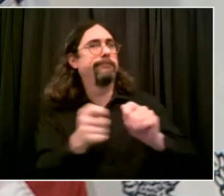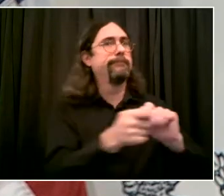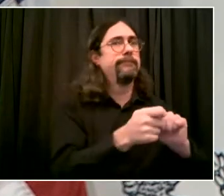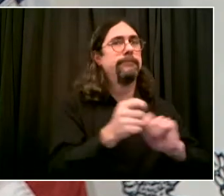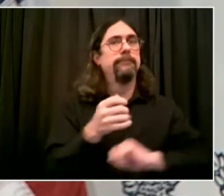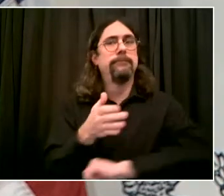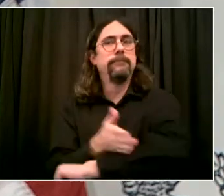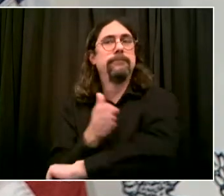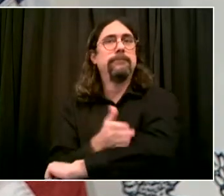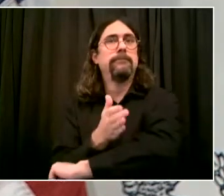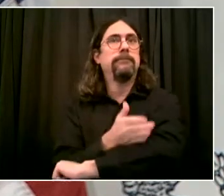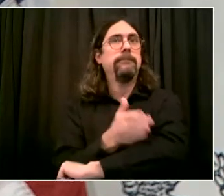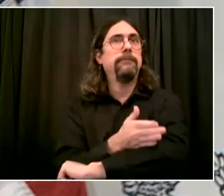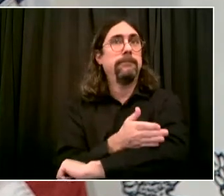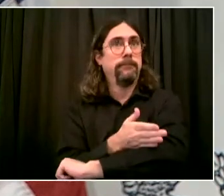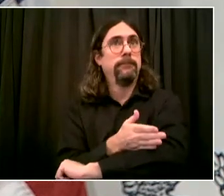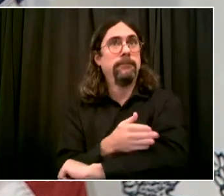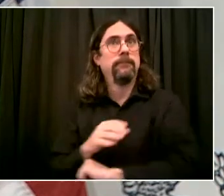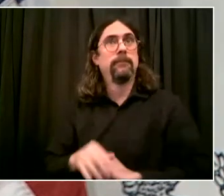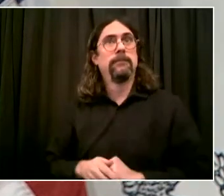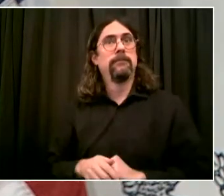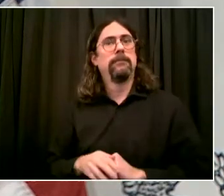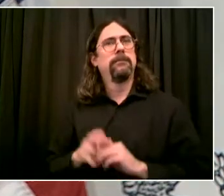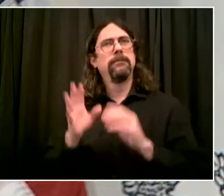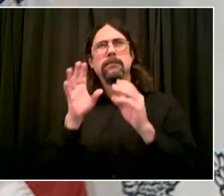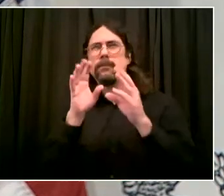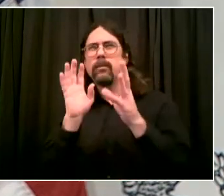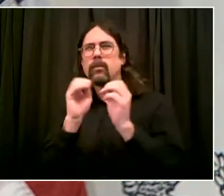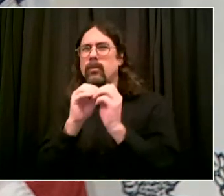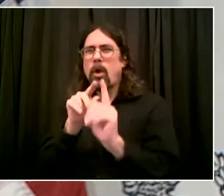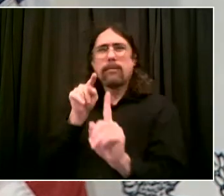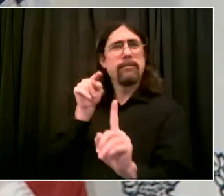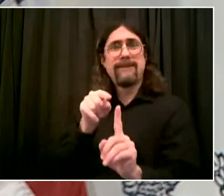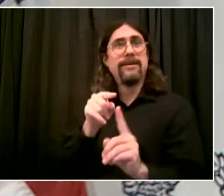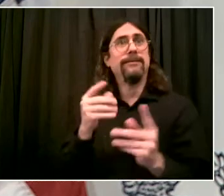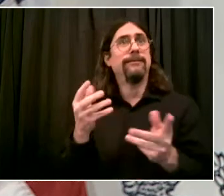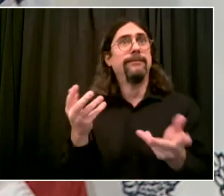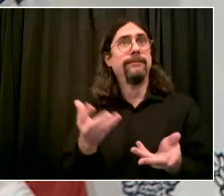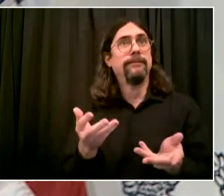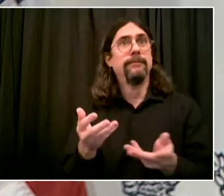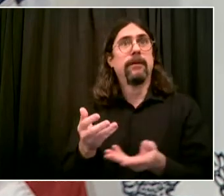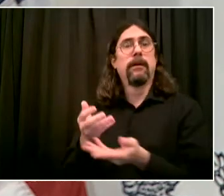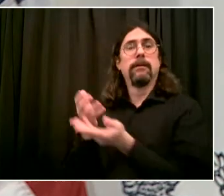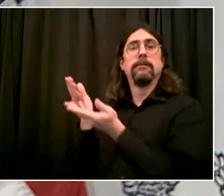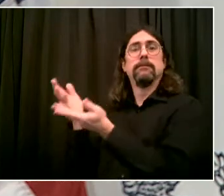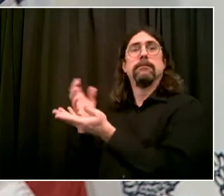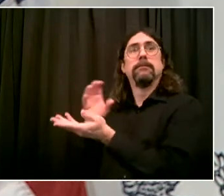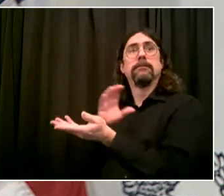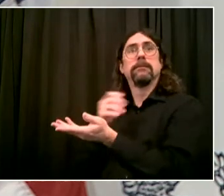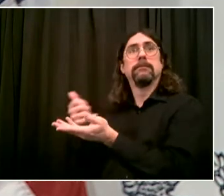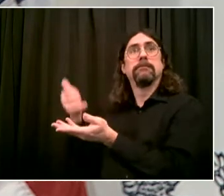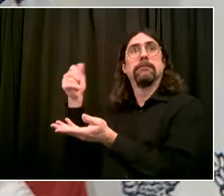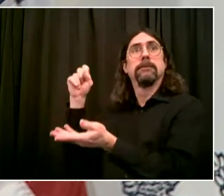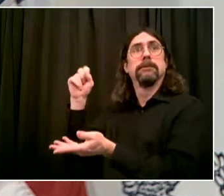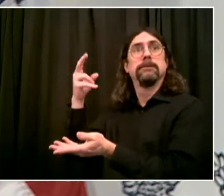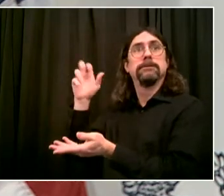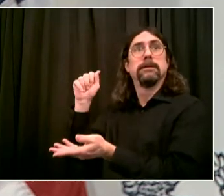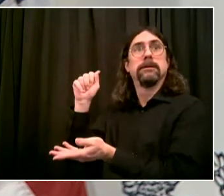IS A REALLY GOOD STEP BUT I THINK THERE II AS DIALOGUE THAT NEEDS TO HAPPEN WITH THE PEOPLE OF THAAART EA. I THINK CERTAINLY Y T THA IS SOMETHING HE SHOULD DO. WE HAVE BEEN